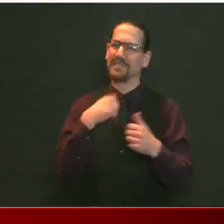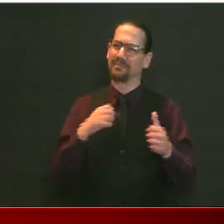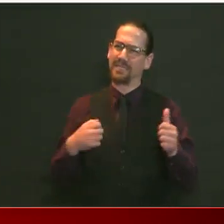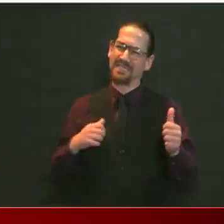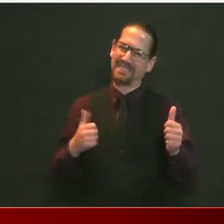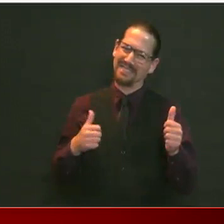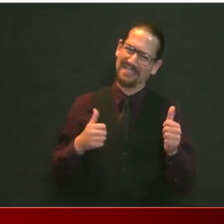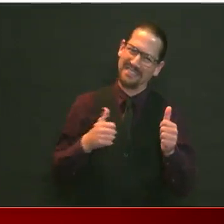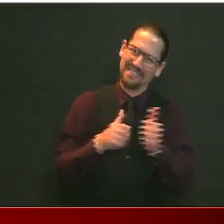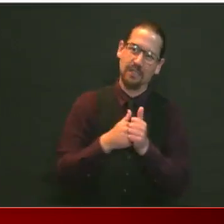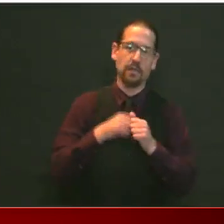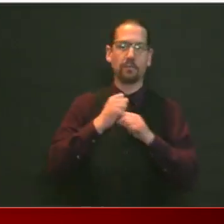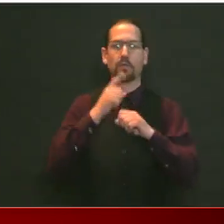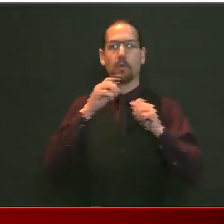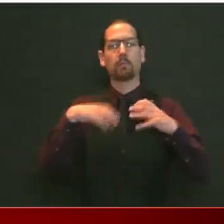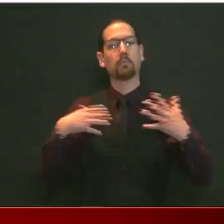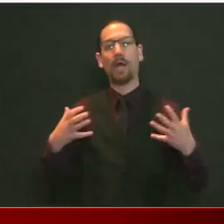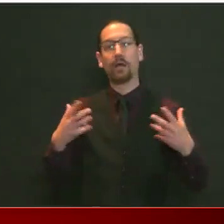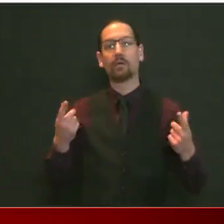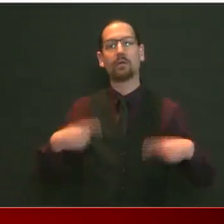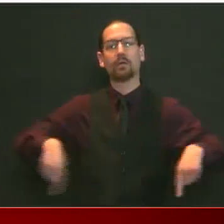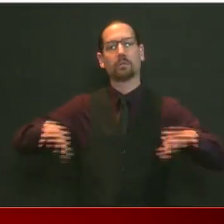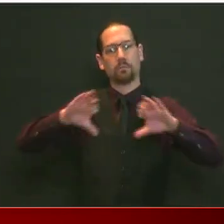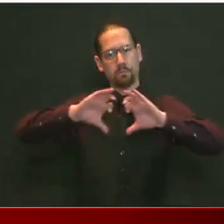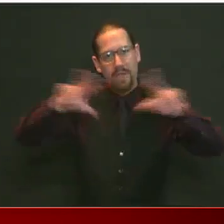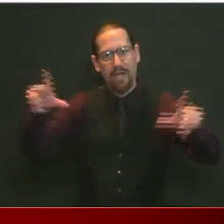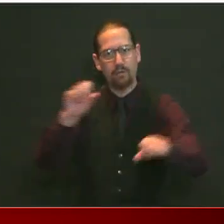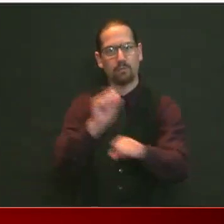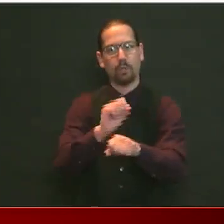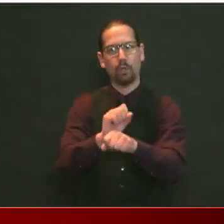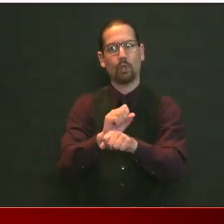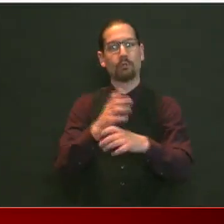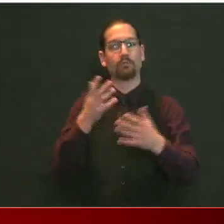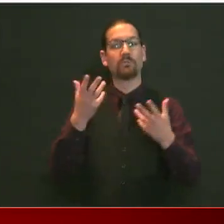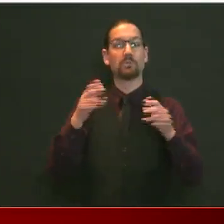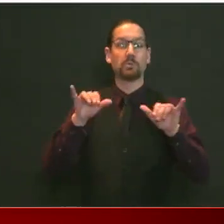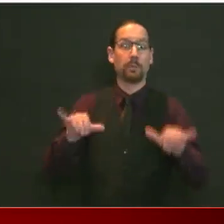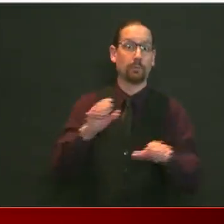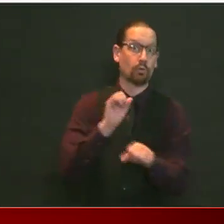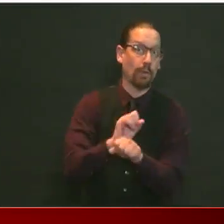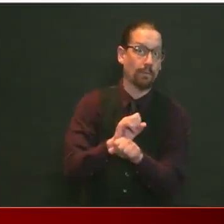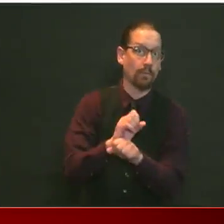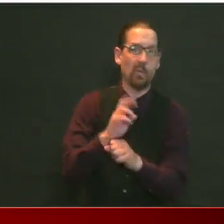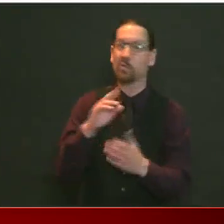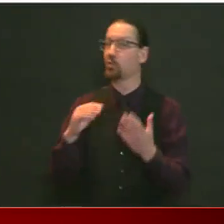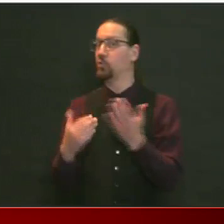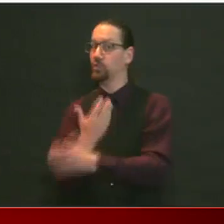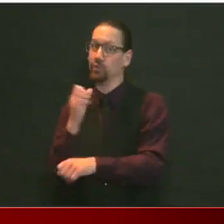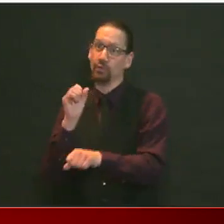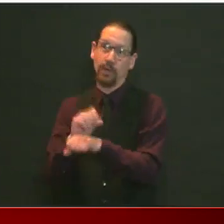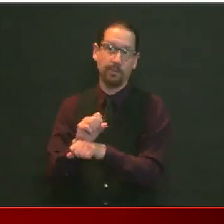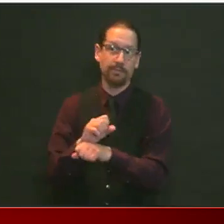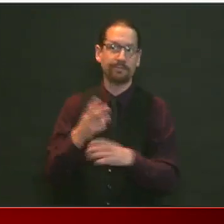ISLAND KNOW, WE'RE GOING TO WORK UNTIL EVERY ONE OF YOU GETS BACK TO WORK. FOR SOME OF YOU, THAT MAY BE IN